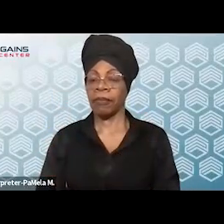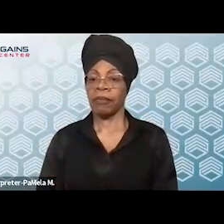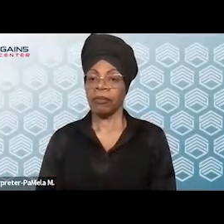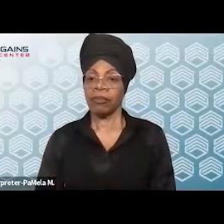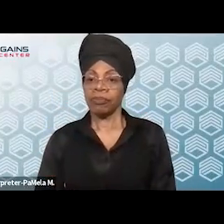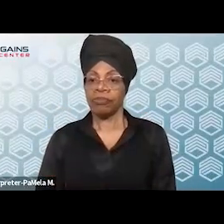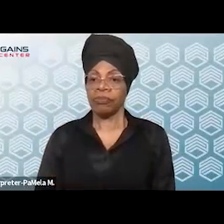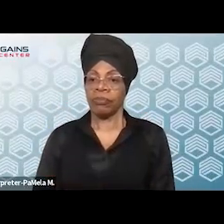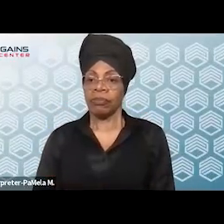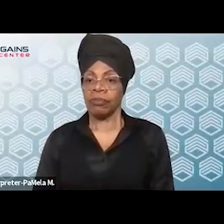And that word frozen